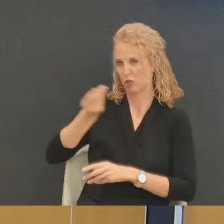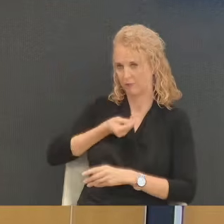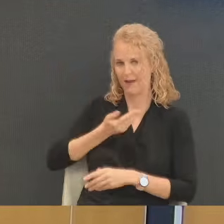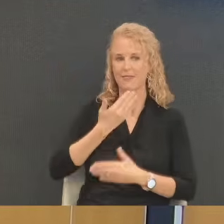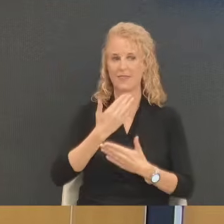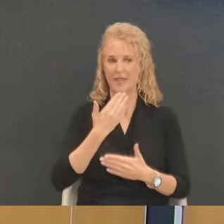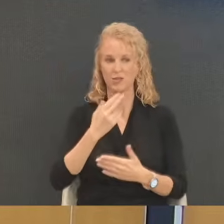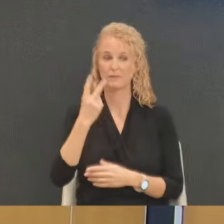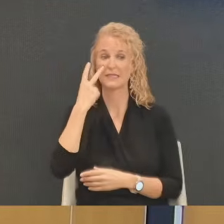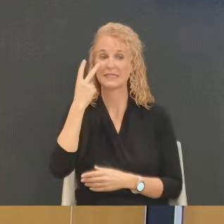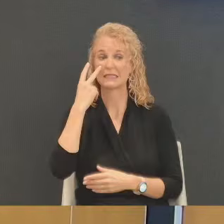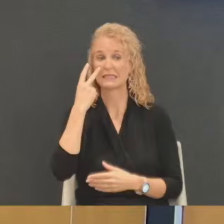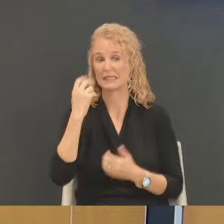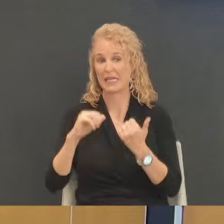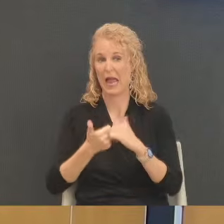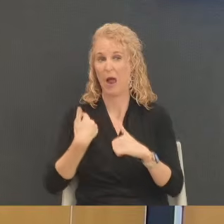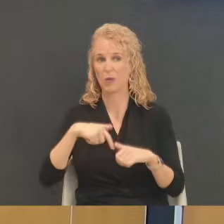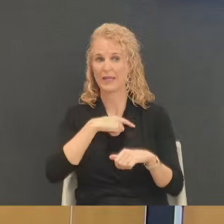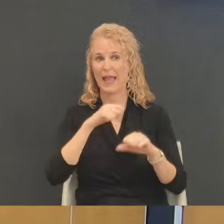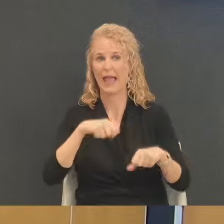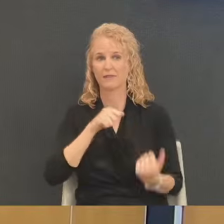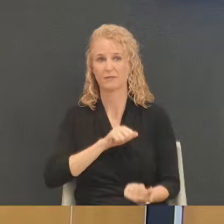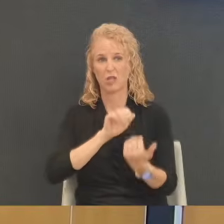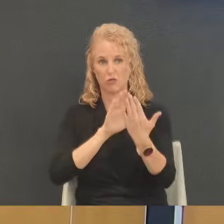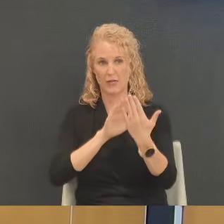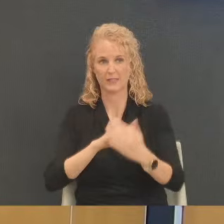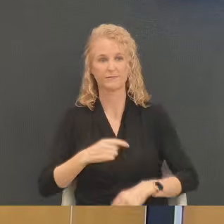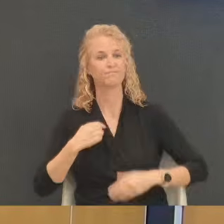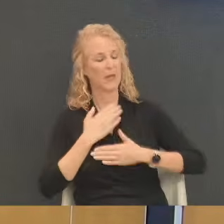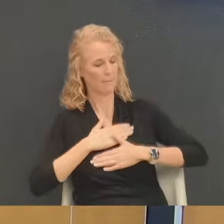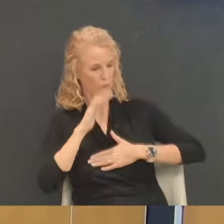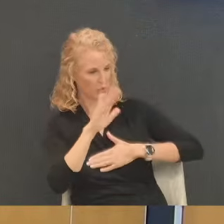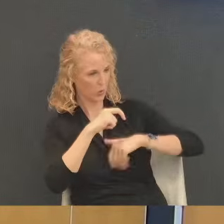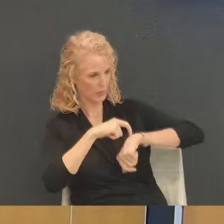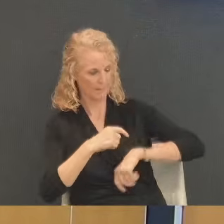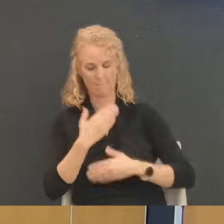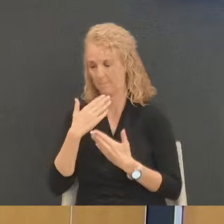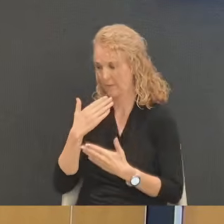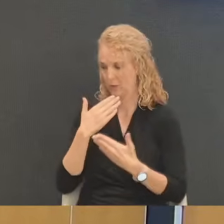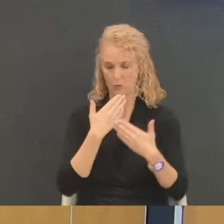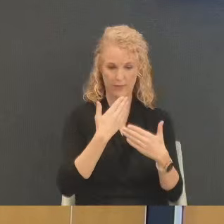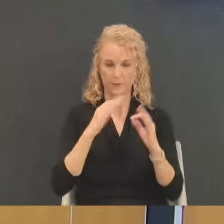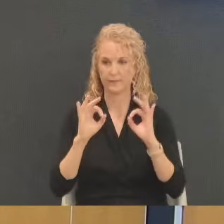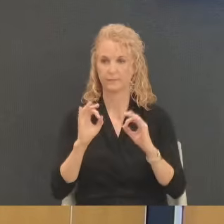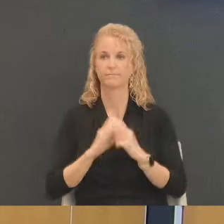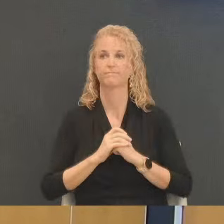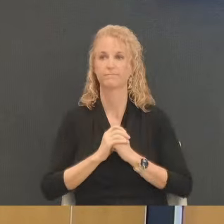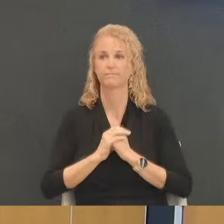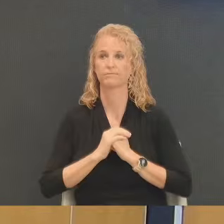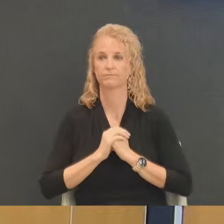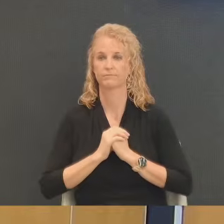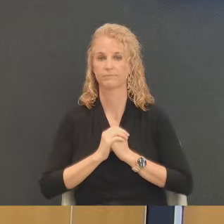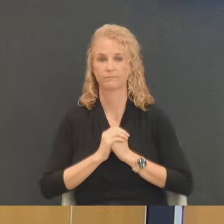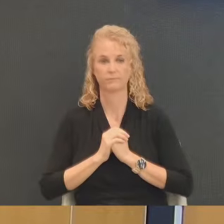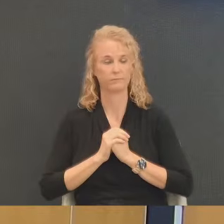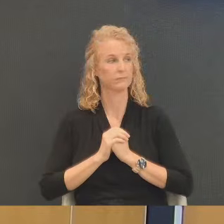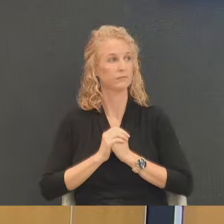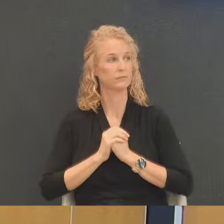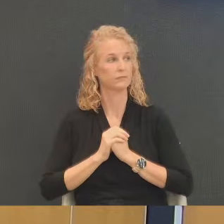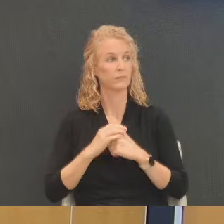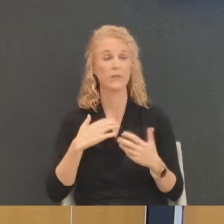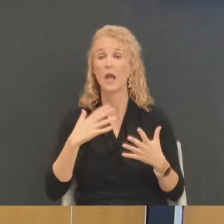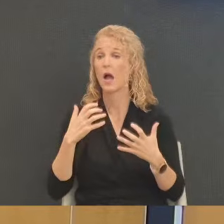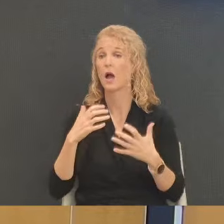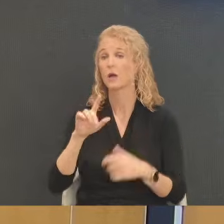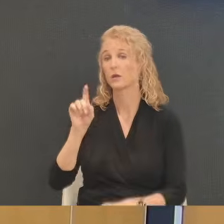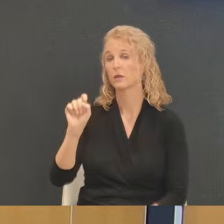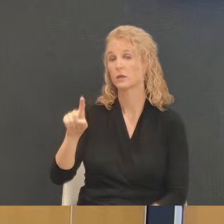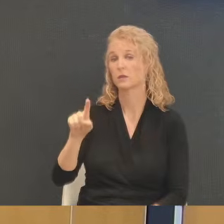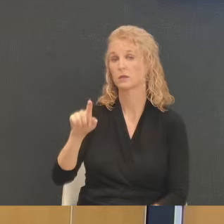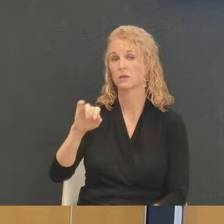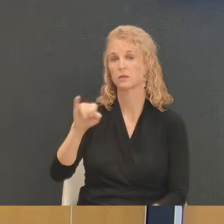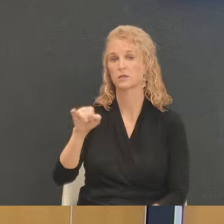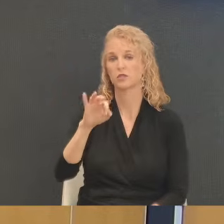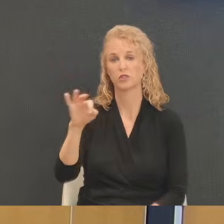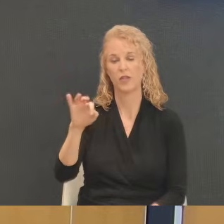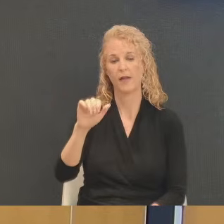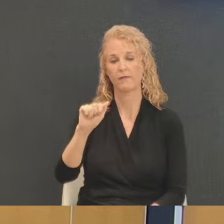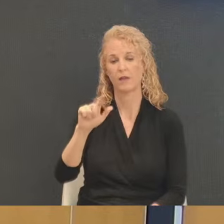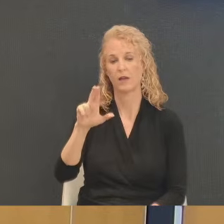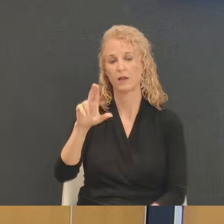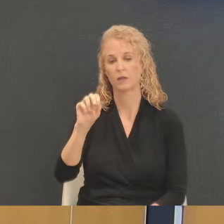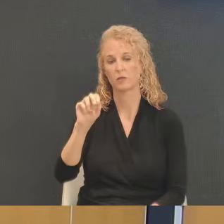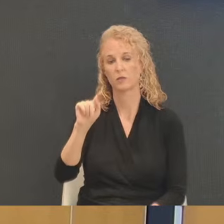see what direction we would like to take. Okay. Can I wanted to ask M Mr. Aluotto I did Jackie